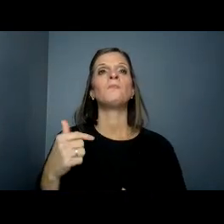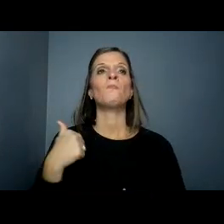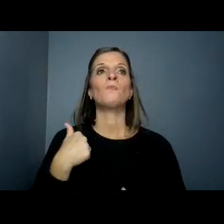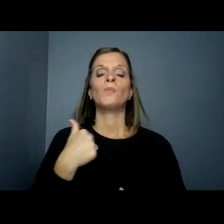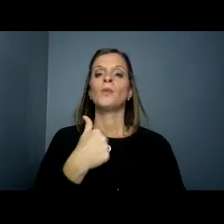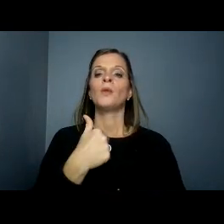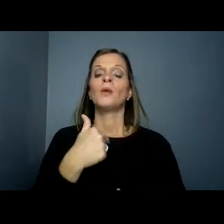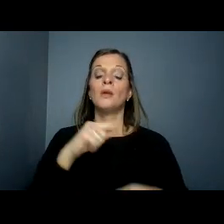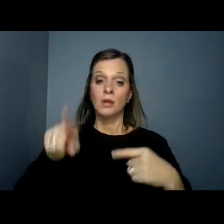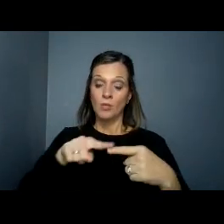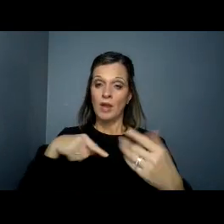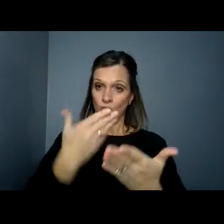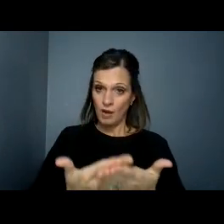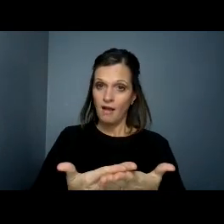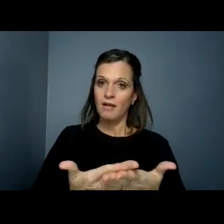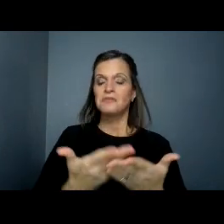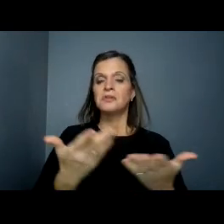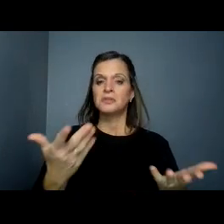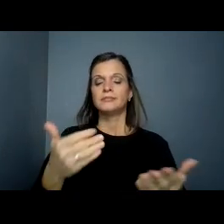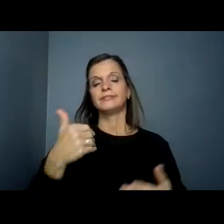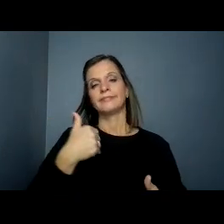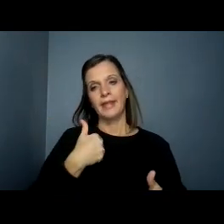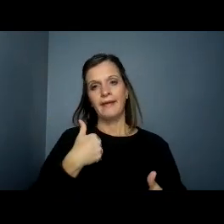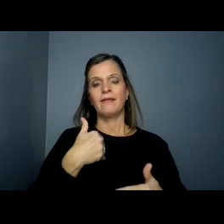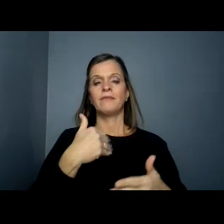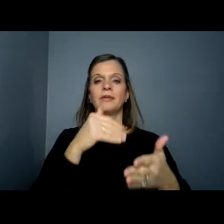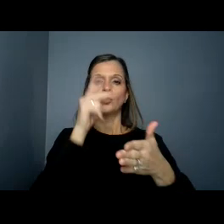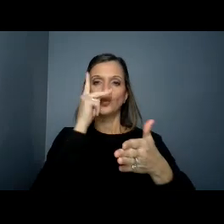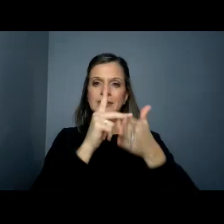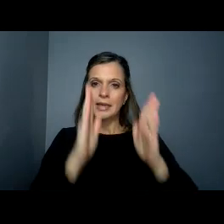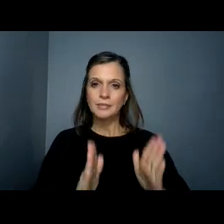arrived there, you know, we have our receptions. We'll take in the paperwork and we'll do the